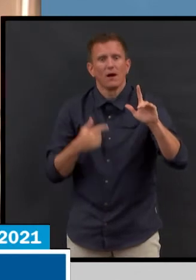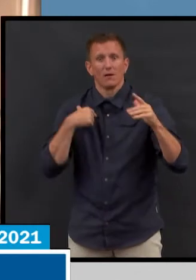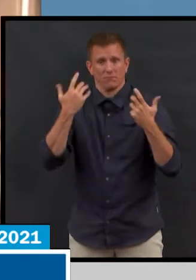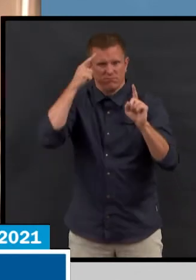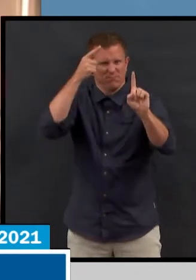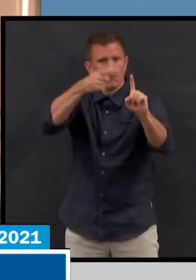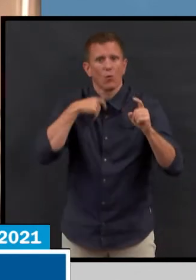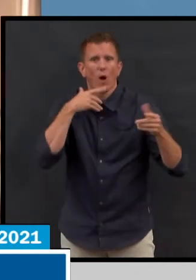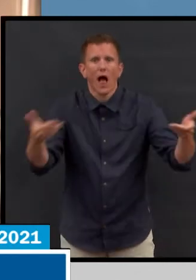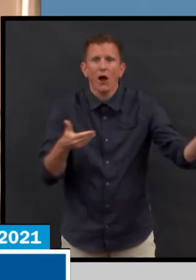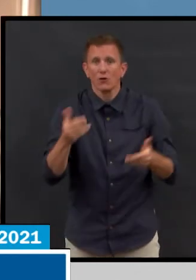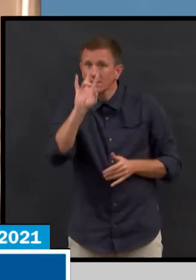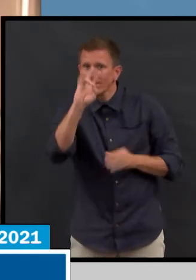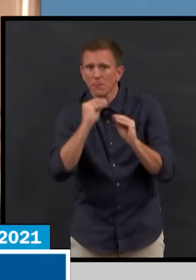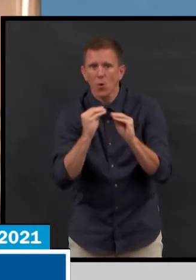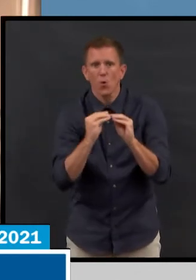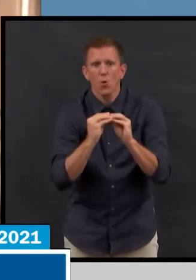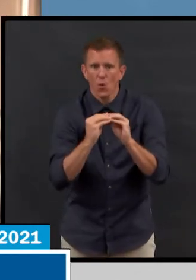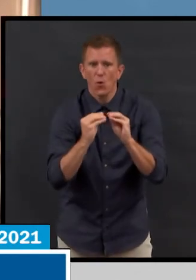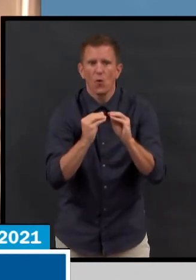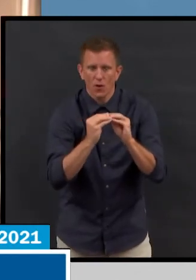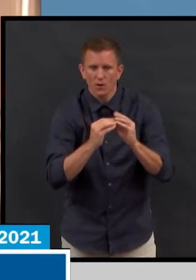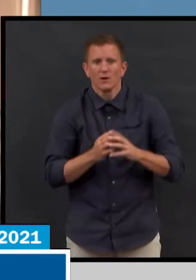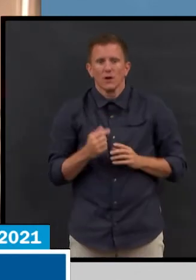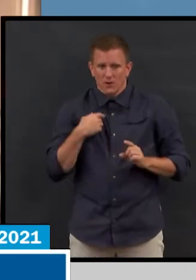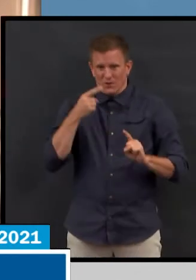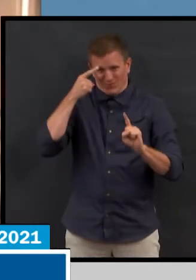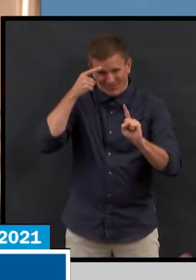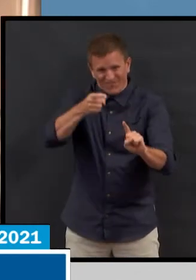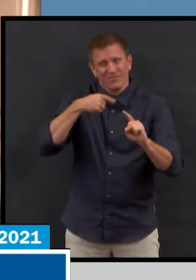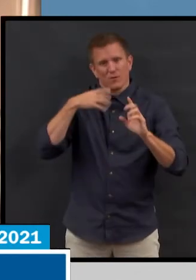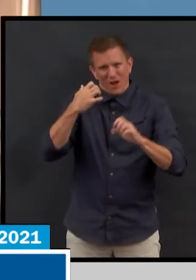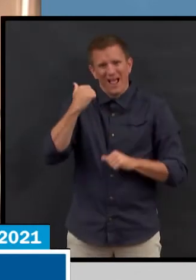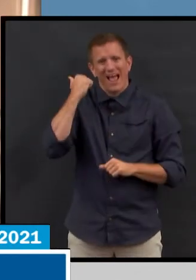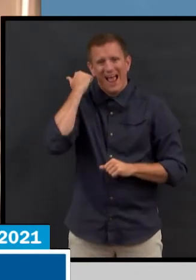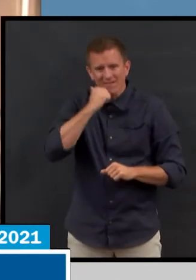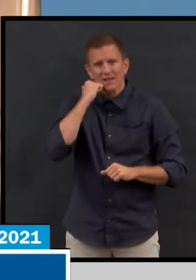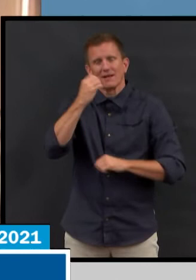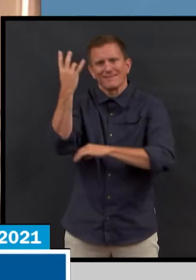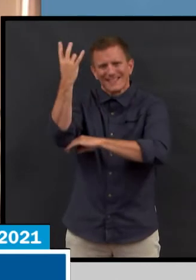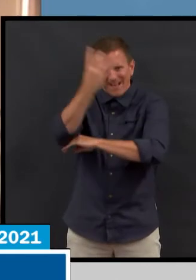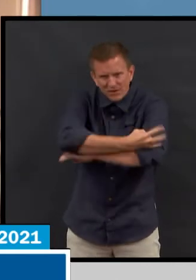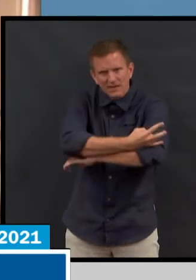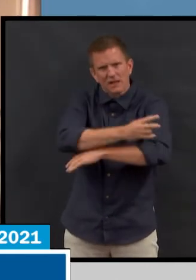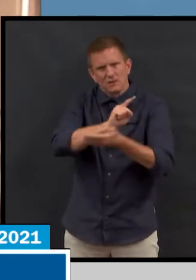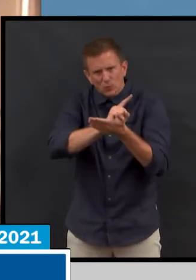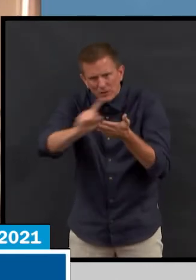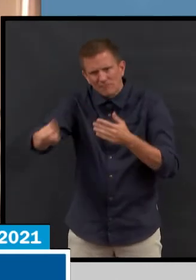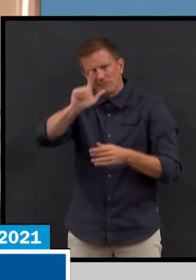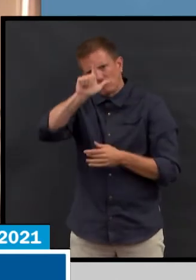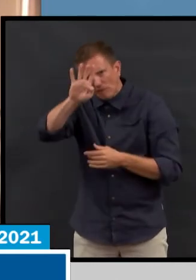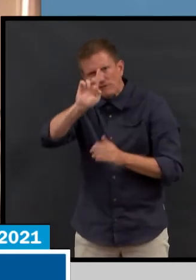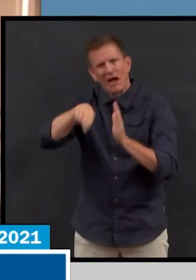a week 24 hour a day coverage in our city uh beyond that right the co-responder as well